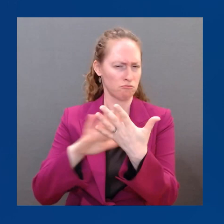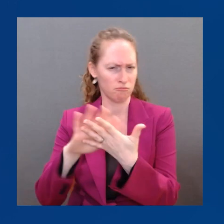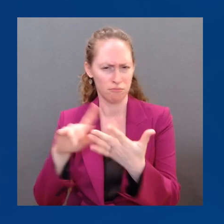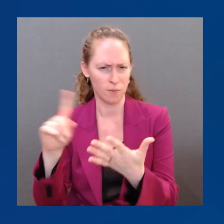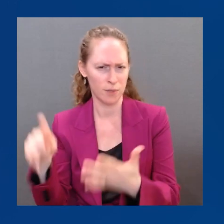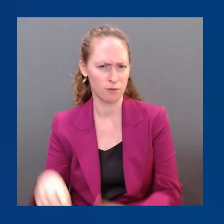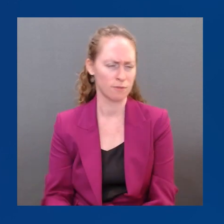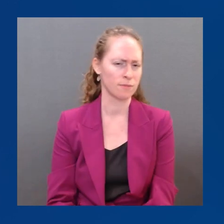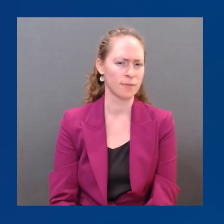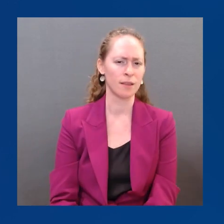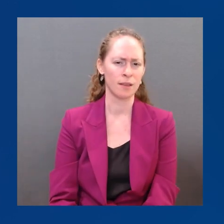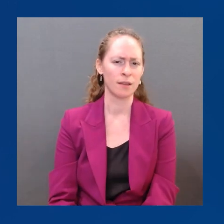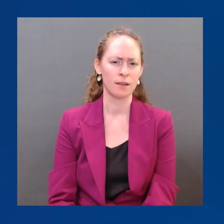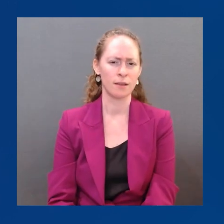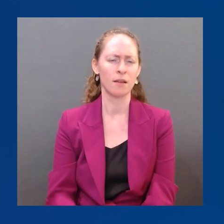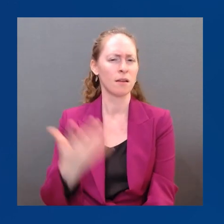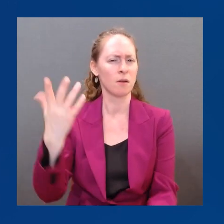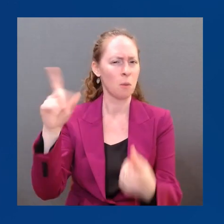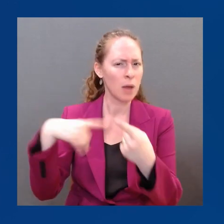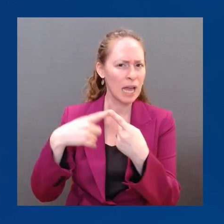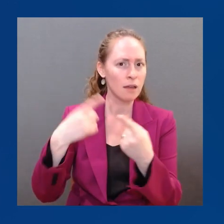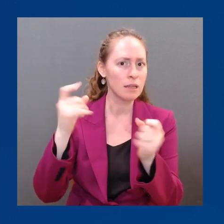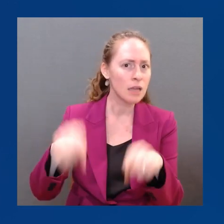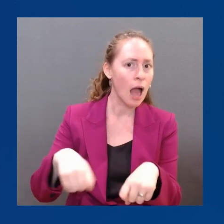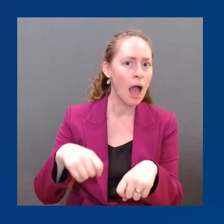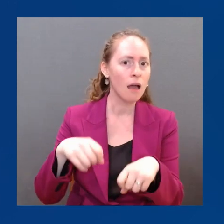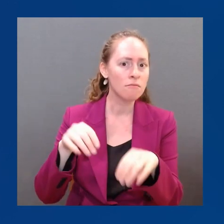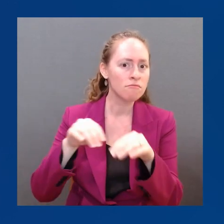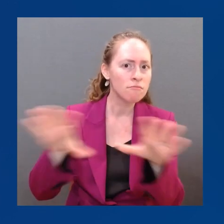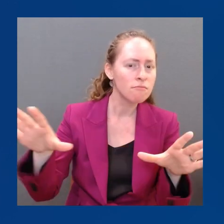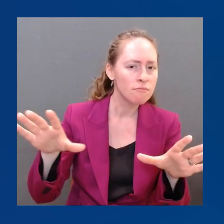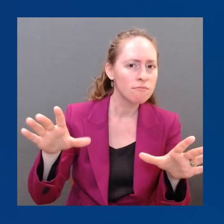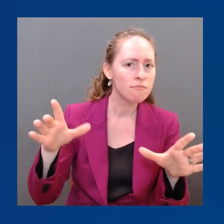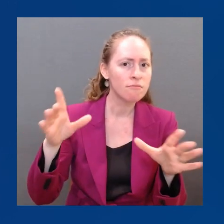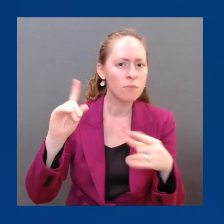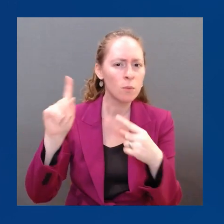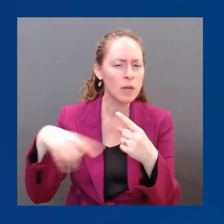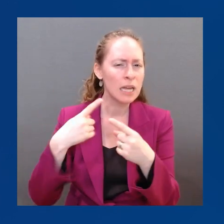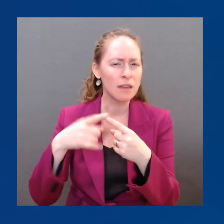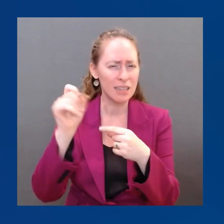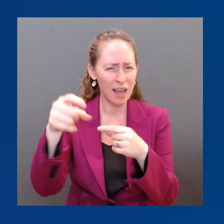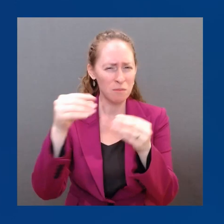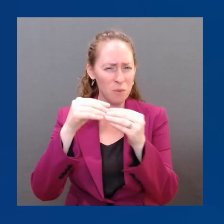When would you have to enter talks with these companies? If you don't get money from Congress in the coming weeks,